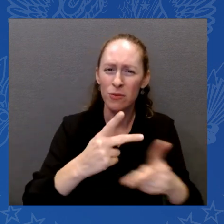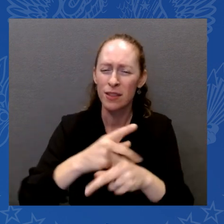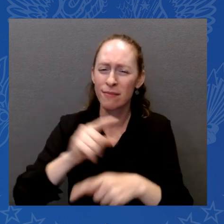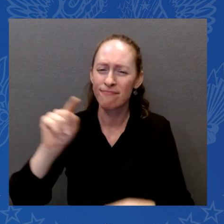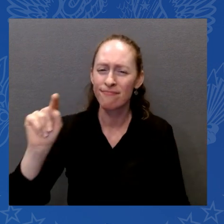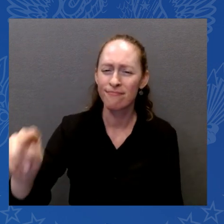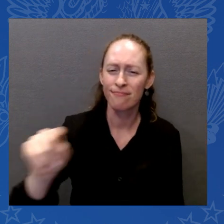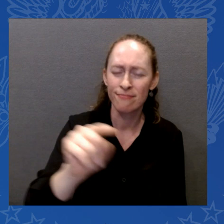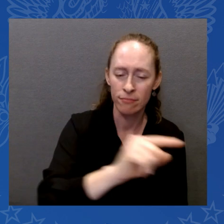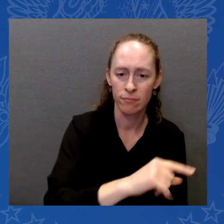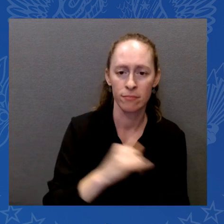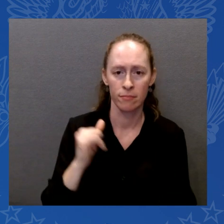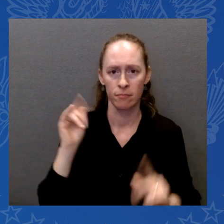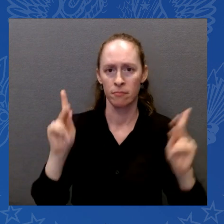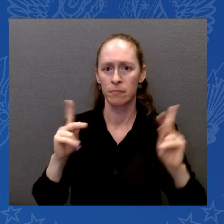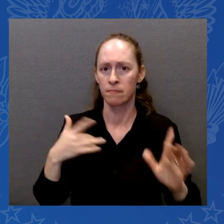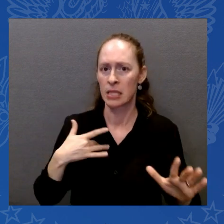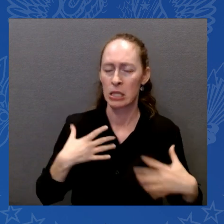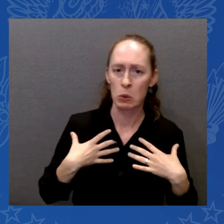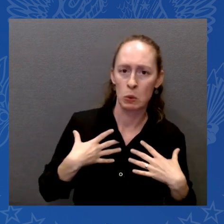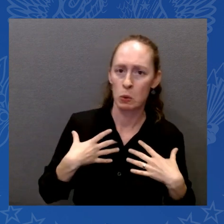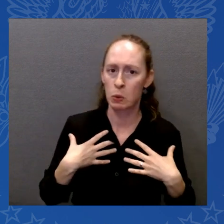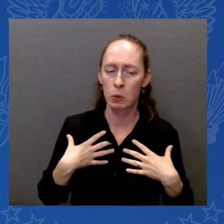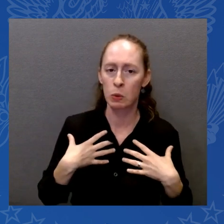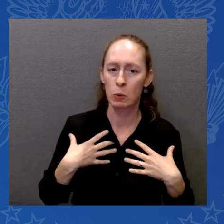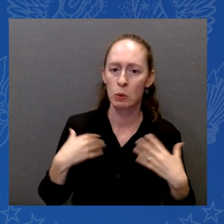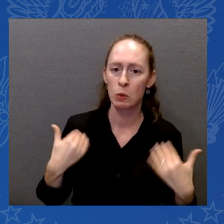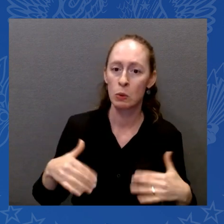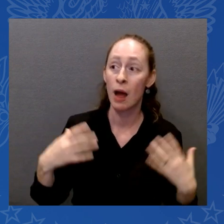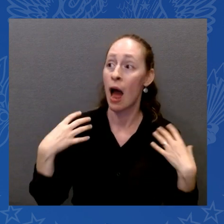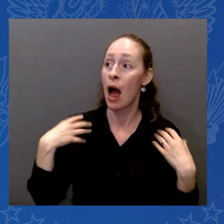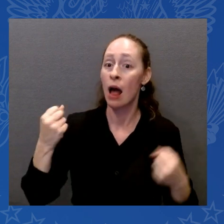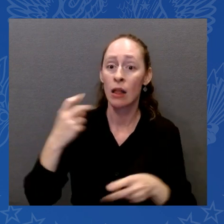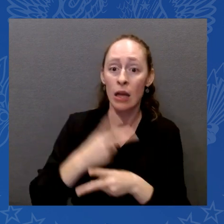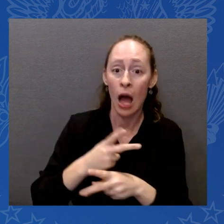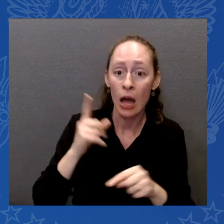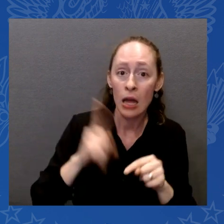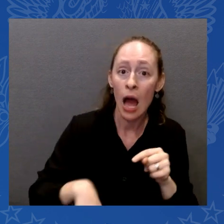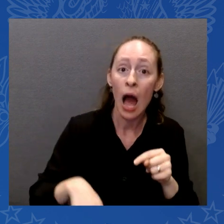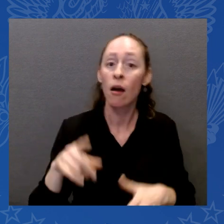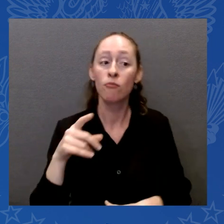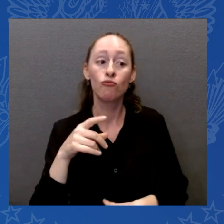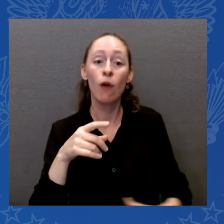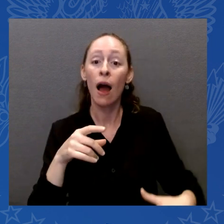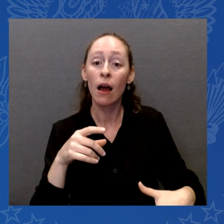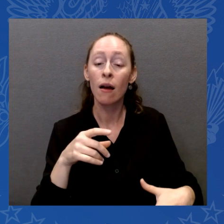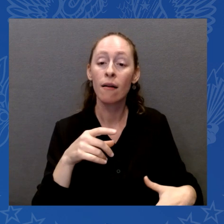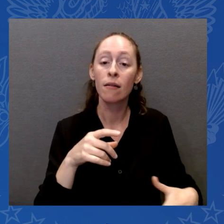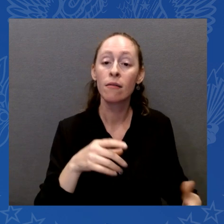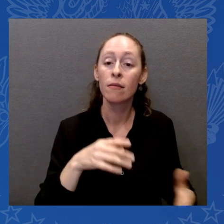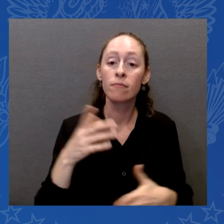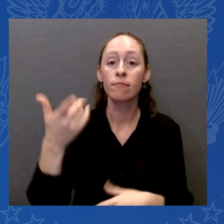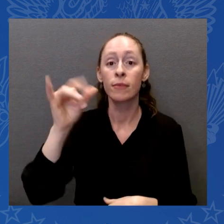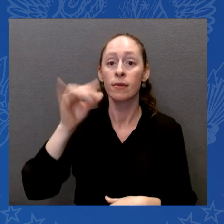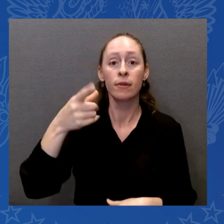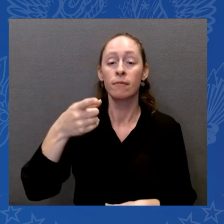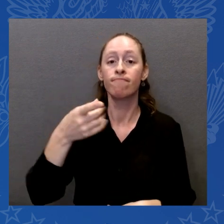including miscarriage and pregnancy care for a topic pregnancy. While abortion pans should never impact the ability